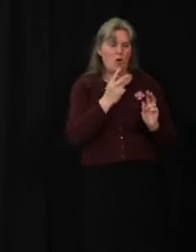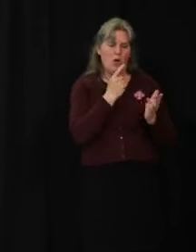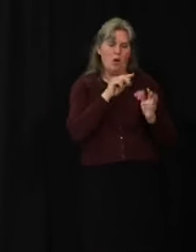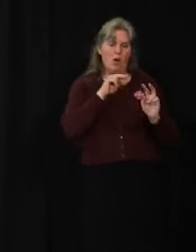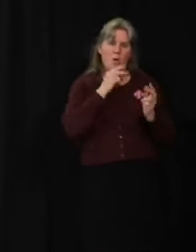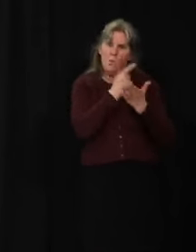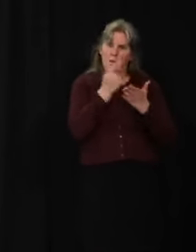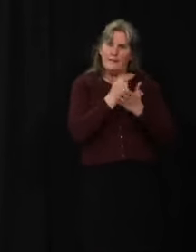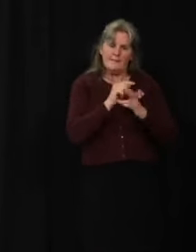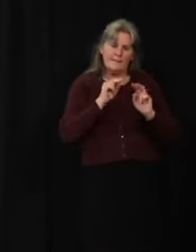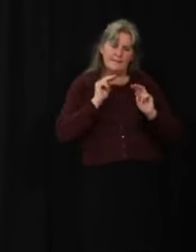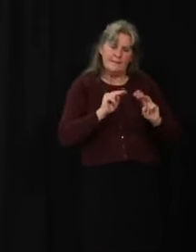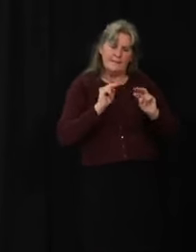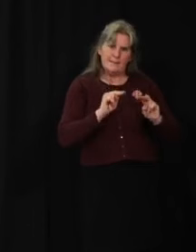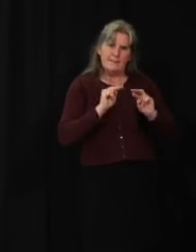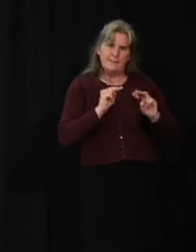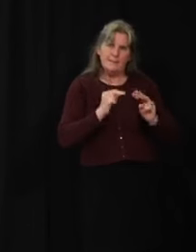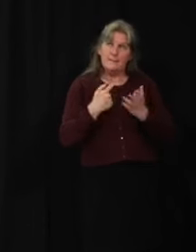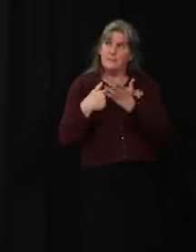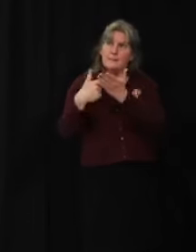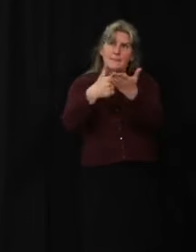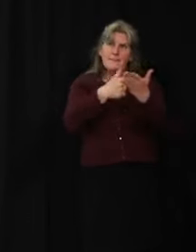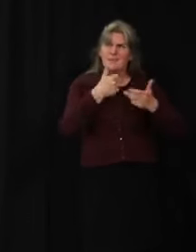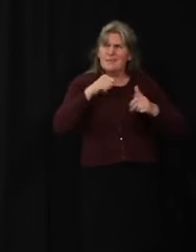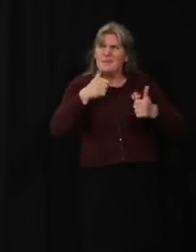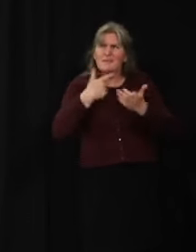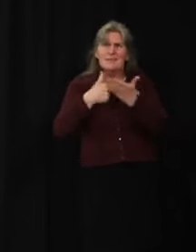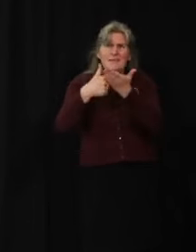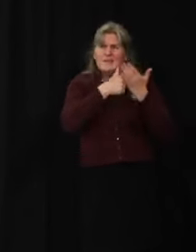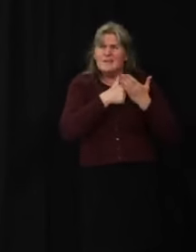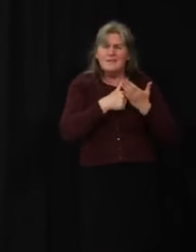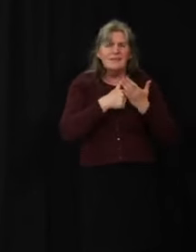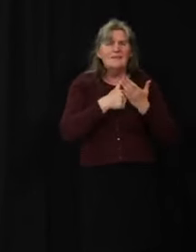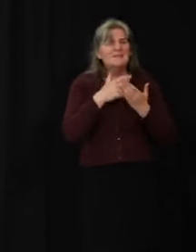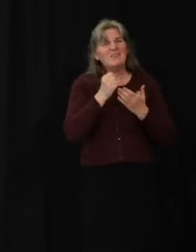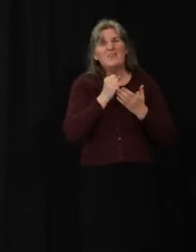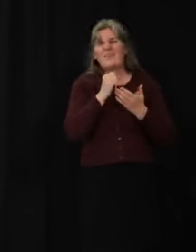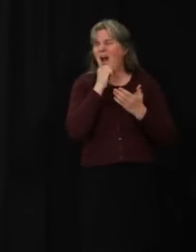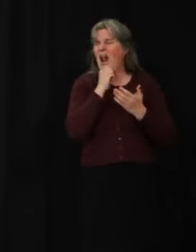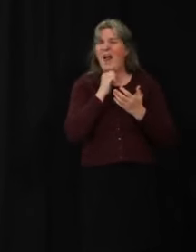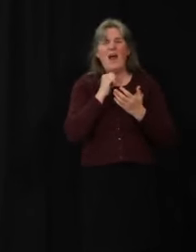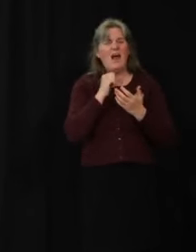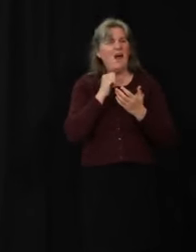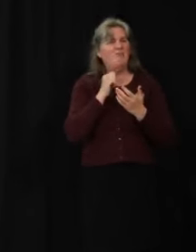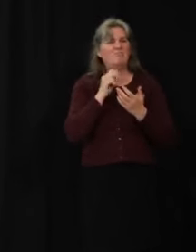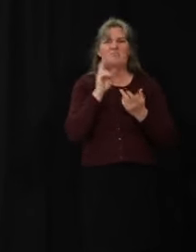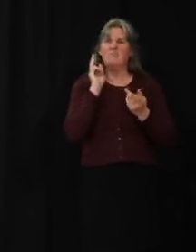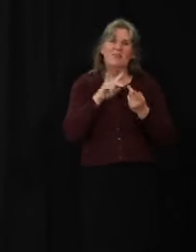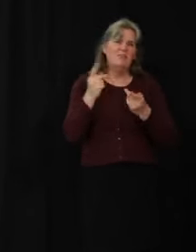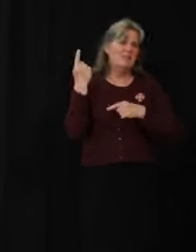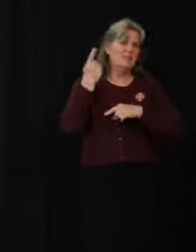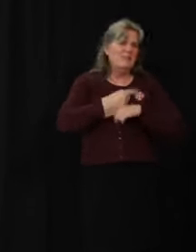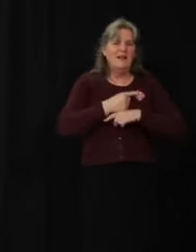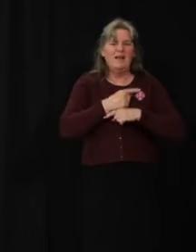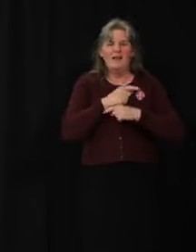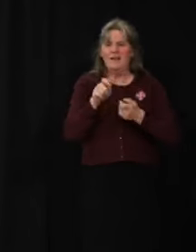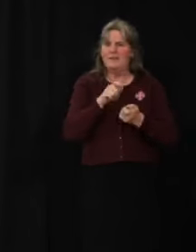opportunity to get out into different communities. It doesn't necessarily mean it is time to hang out on Main Street in these communities if